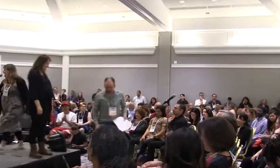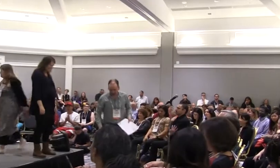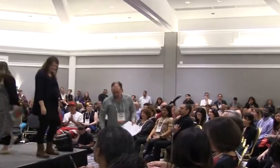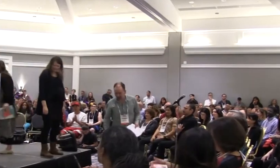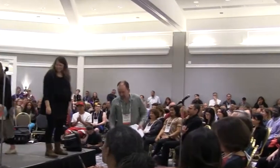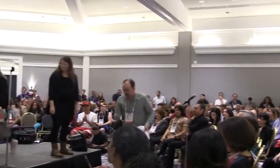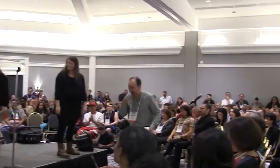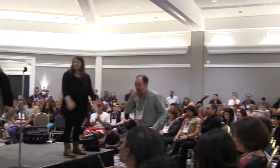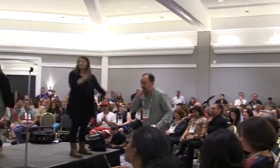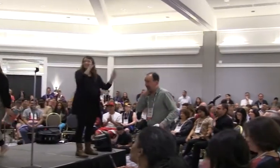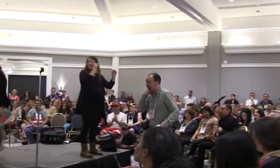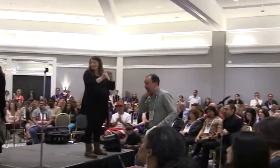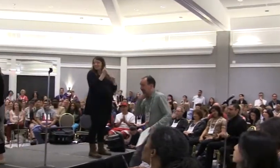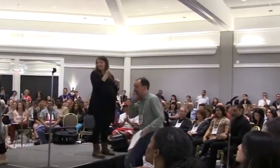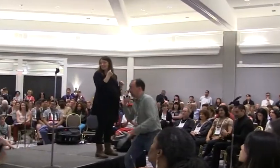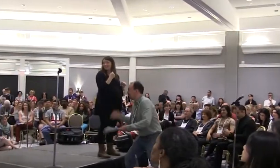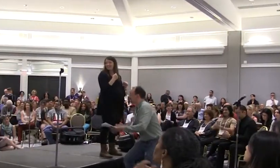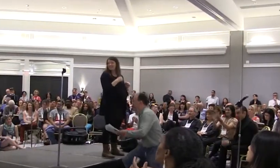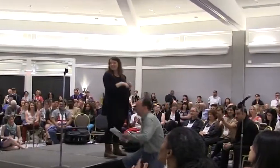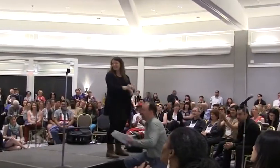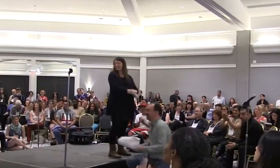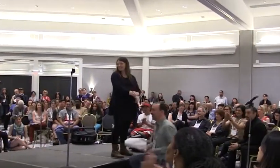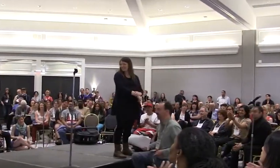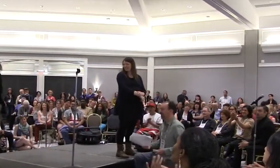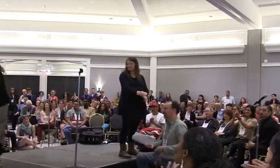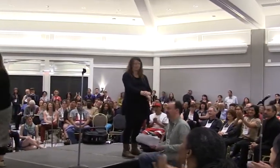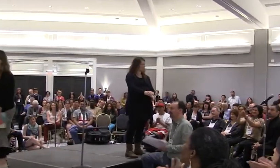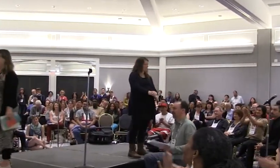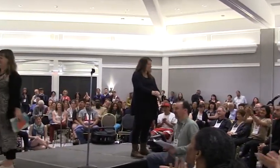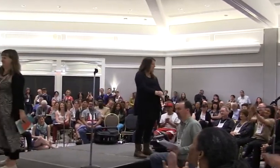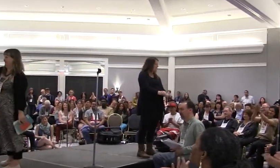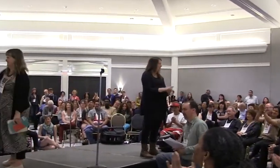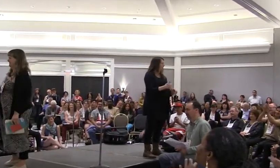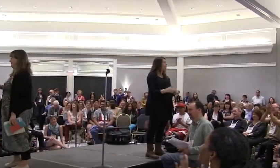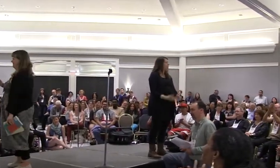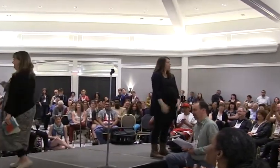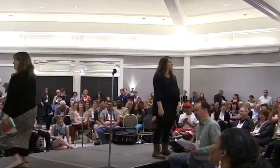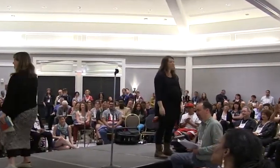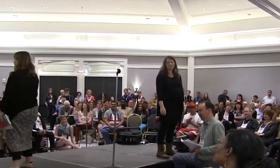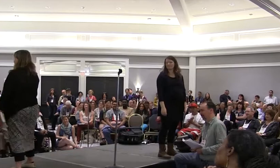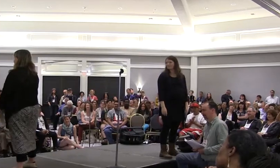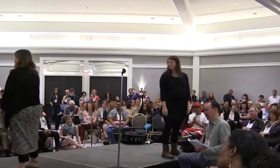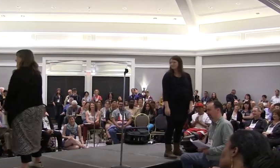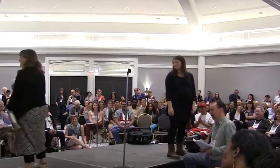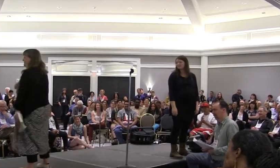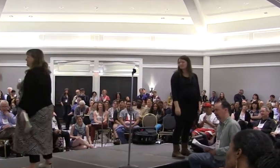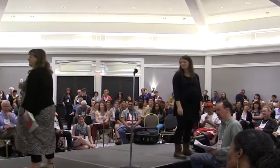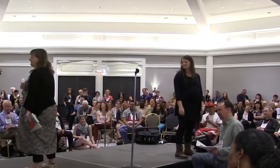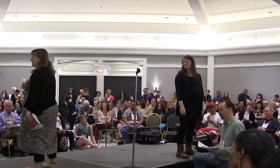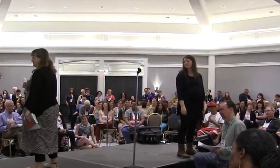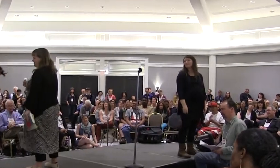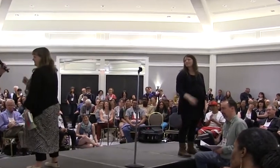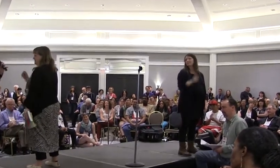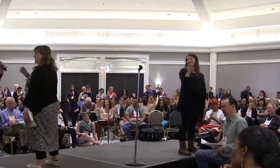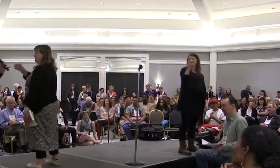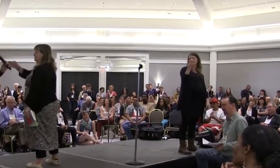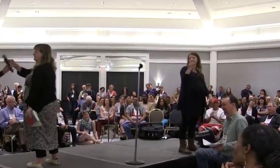Hi, everyone. My name is Joanie I am a member of the Kilroy's. Hello. And I am a Larissa faster, playwright, and On-the-board of Directors at TCG.